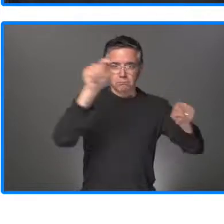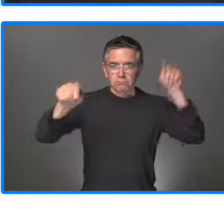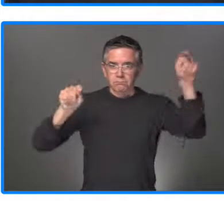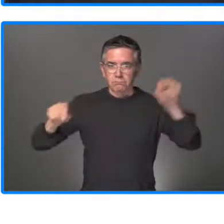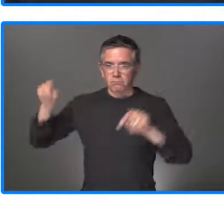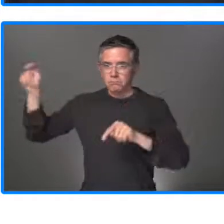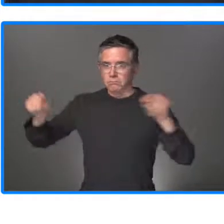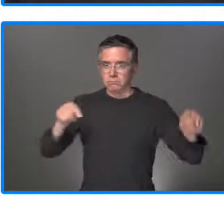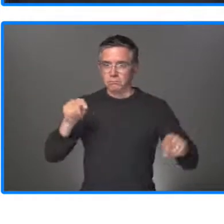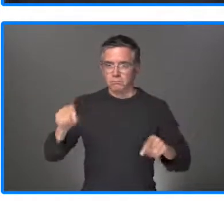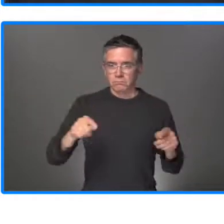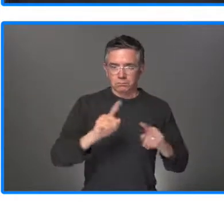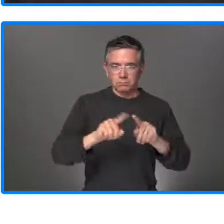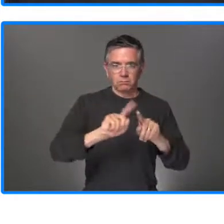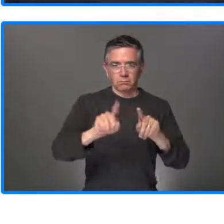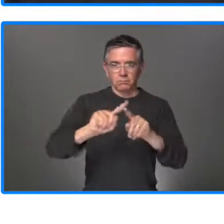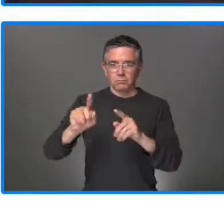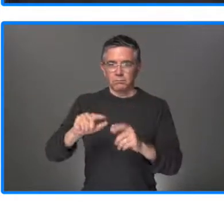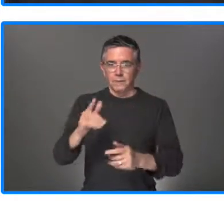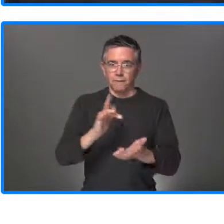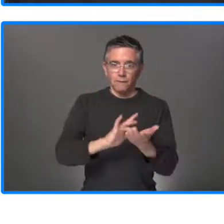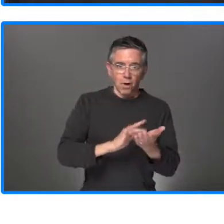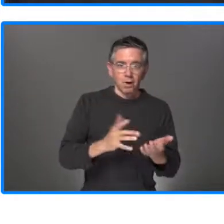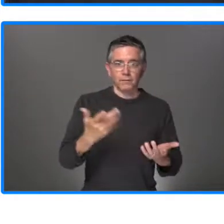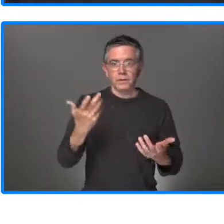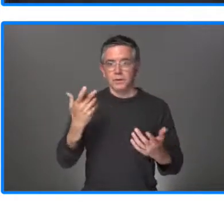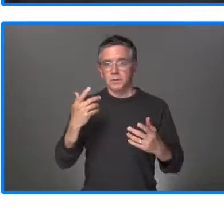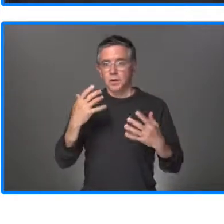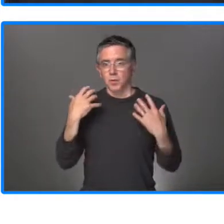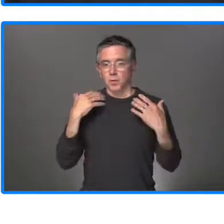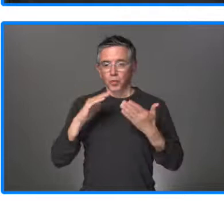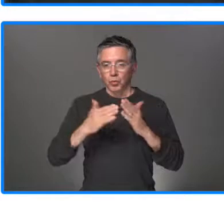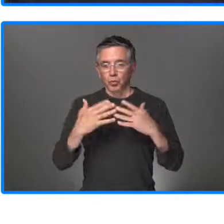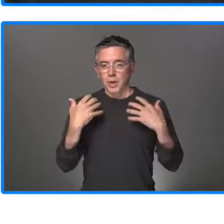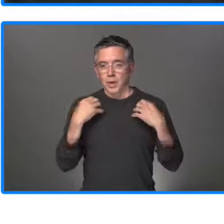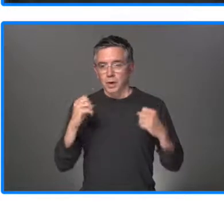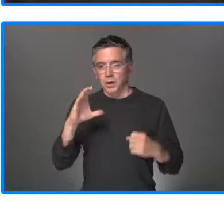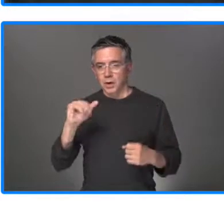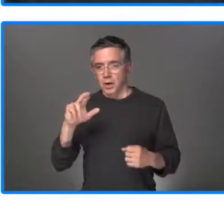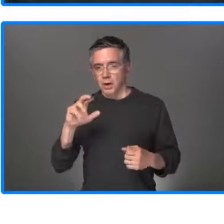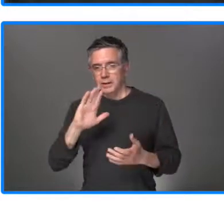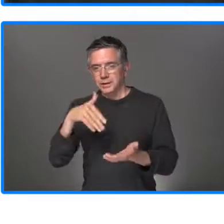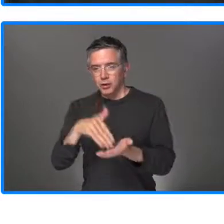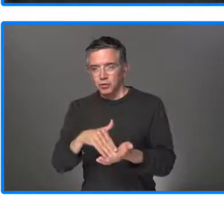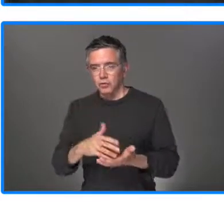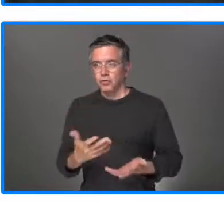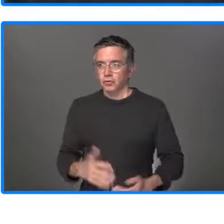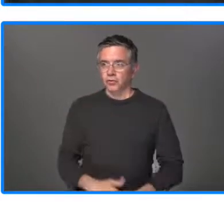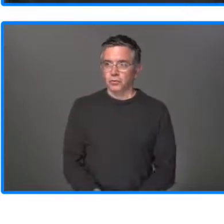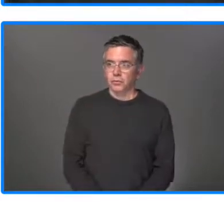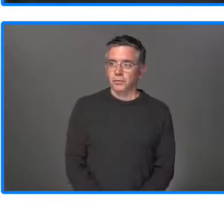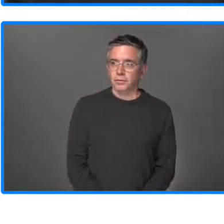We now have two community vaccination centers that are open to the public, both at PeaceHealth,